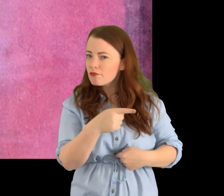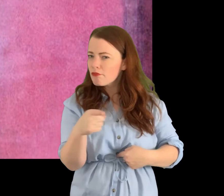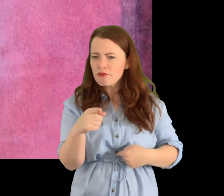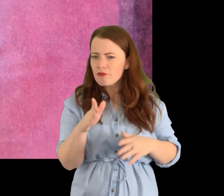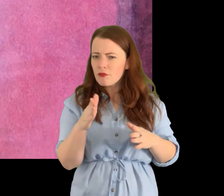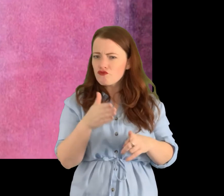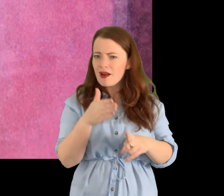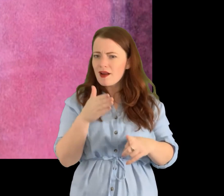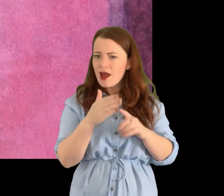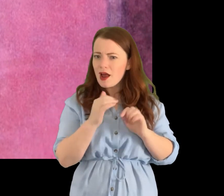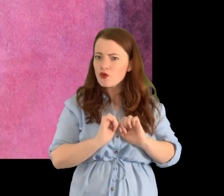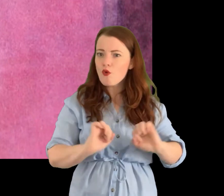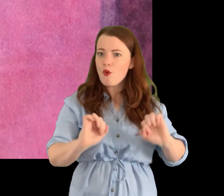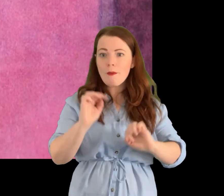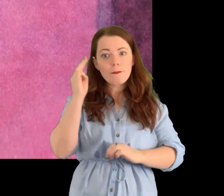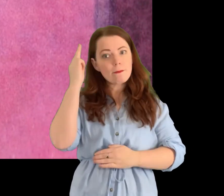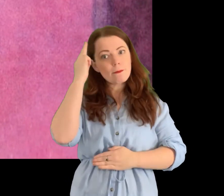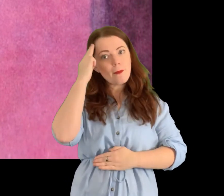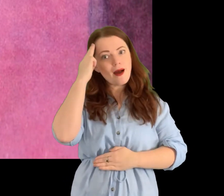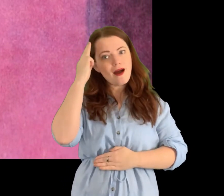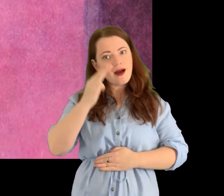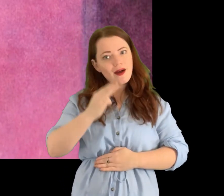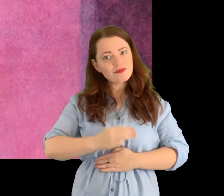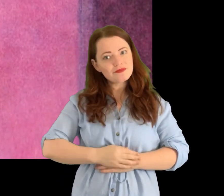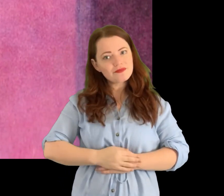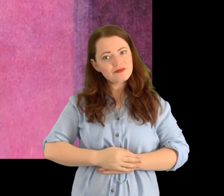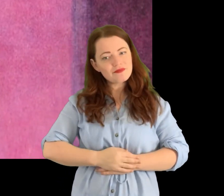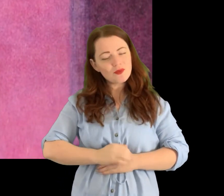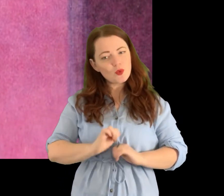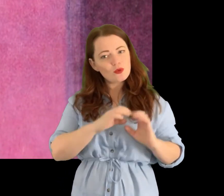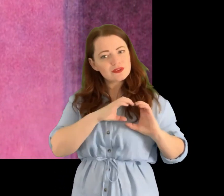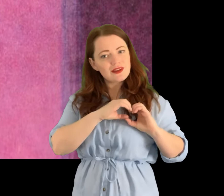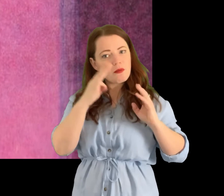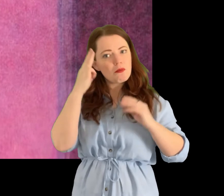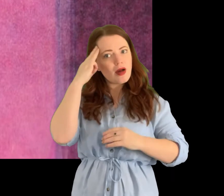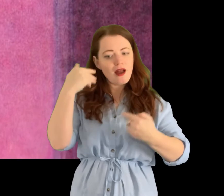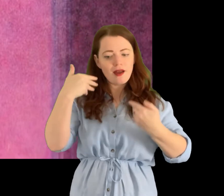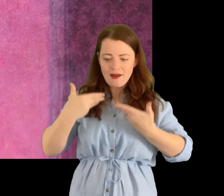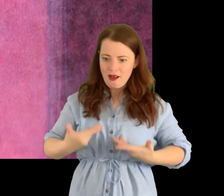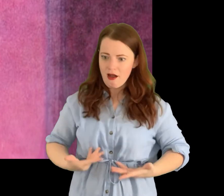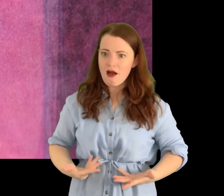Do you not recognise your own Mama Your own dear mother here before you?”